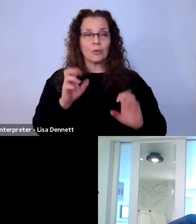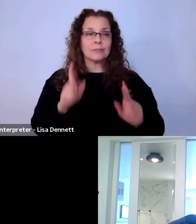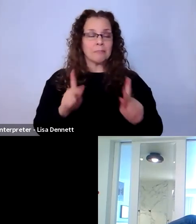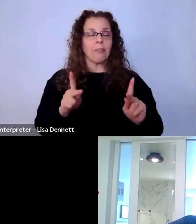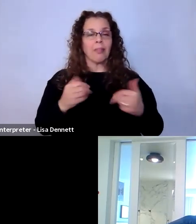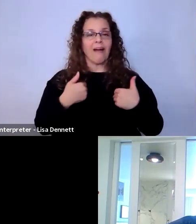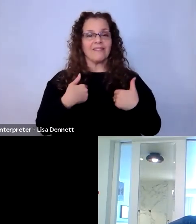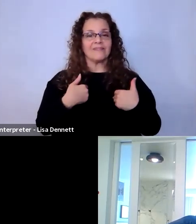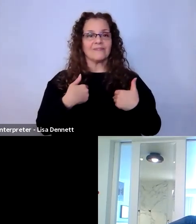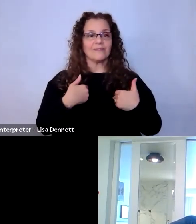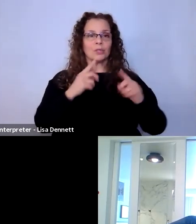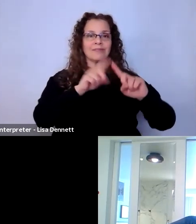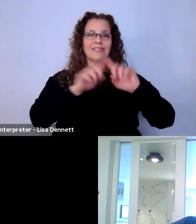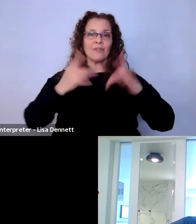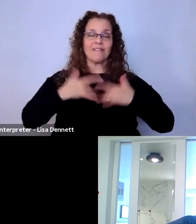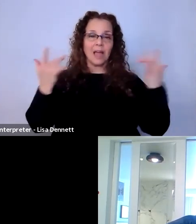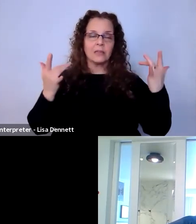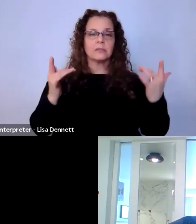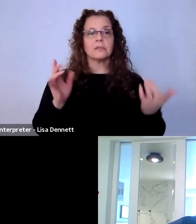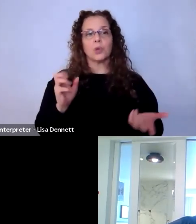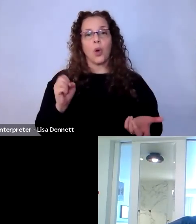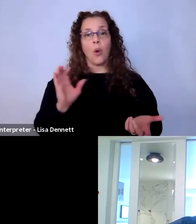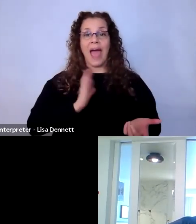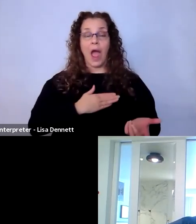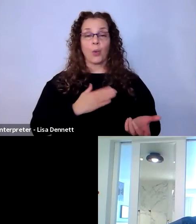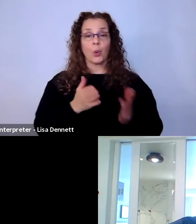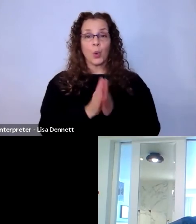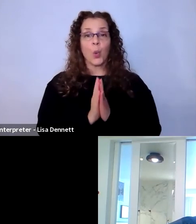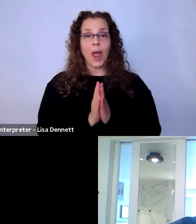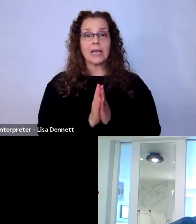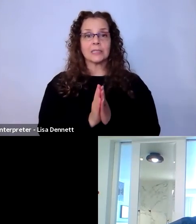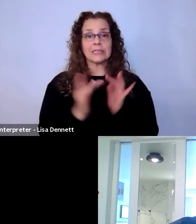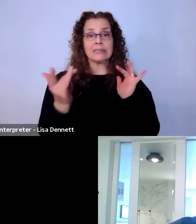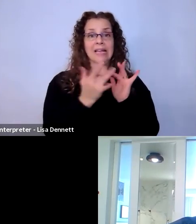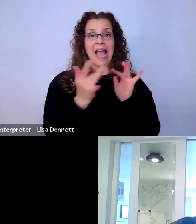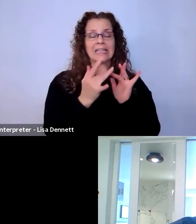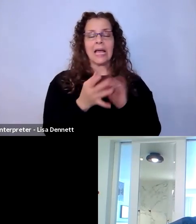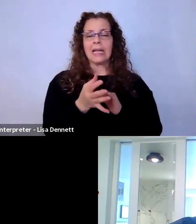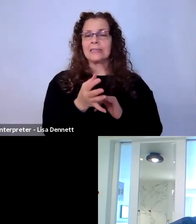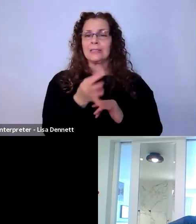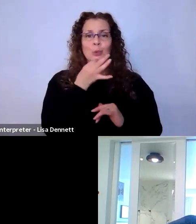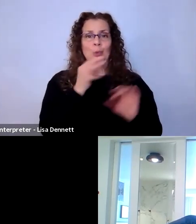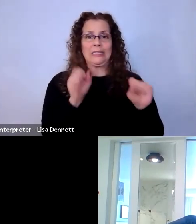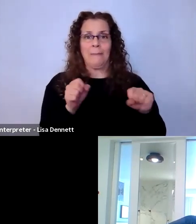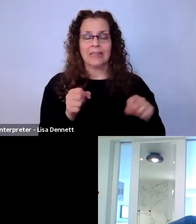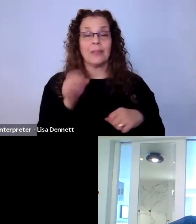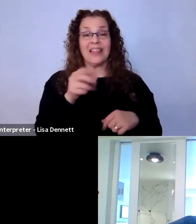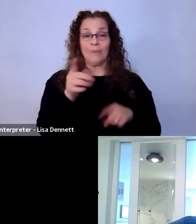Different events, so I guess, our request is get to us as early as you can, if you know you're planning a Gala event for next year, the third one is the third